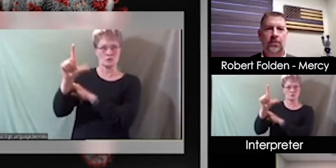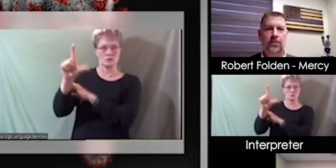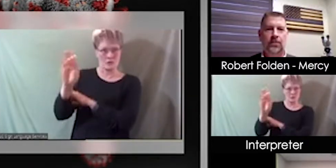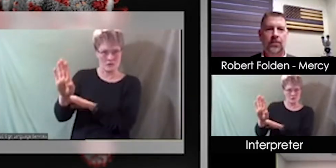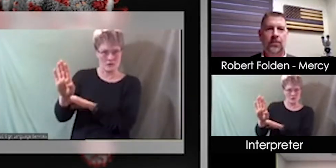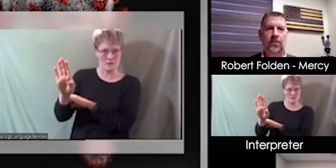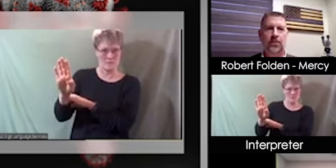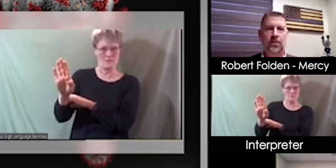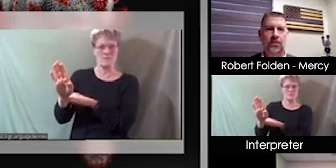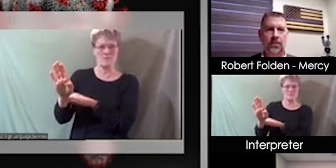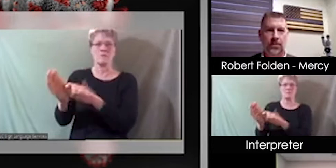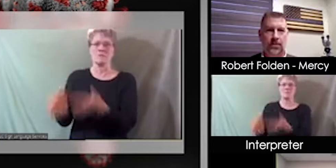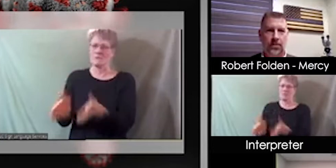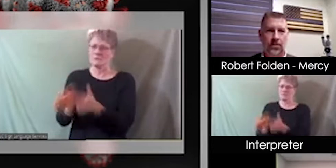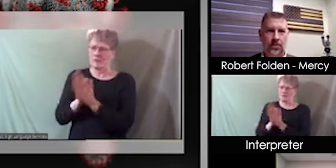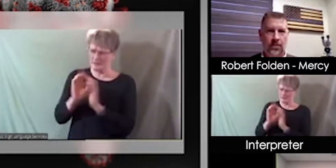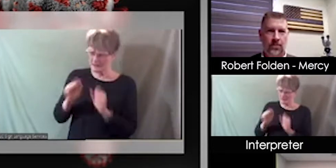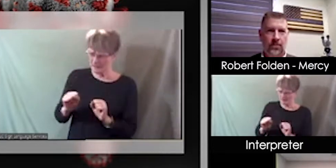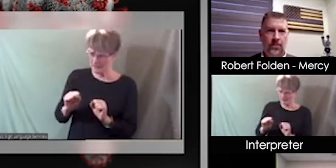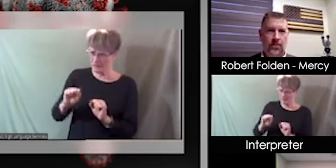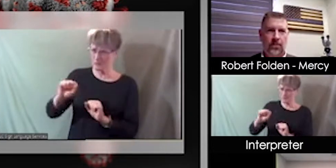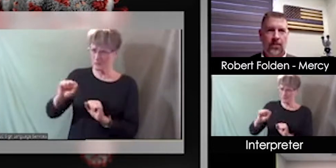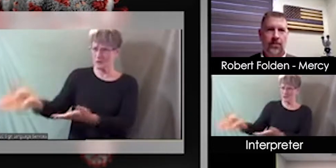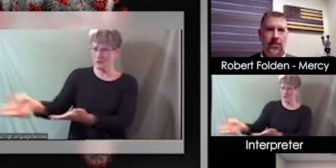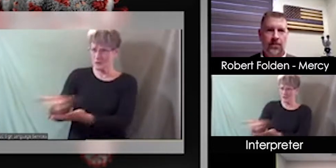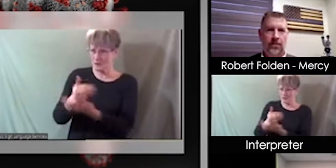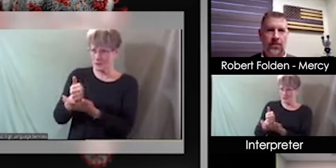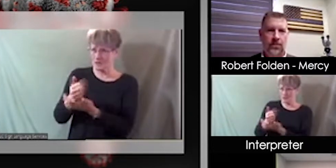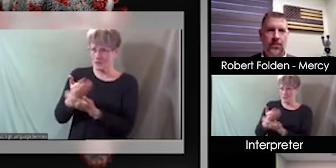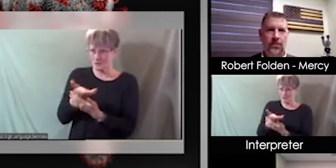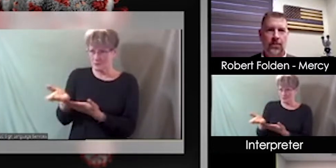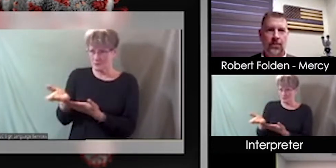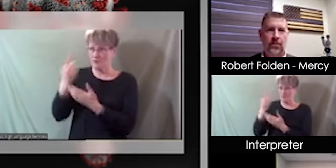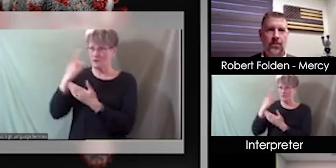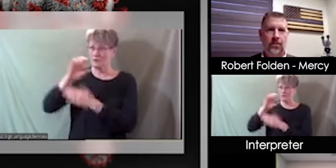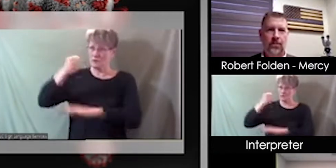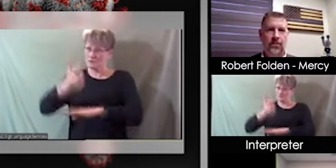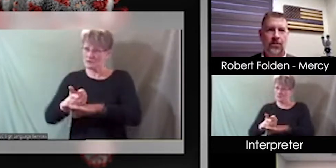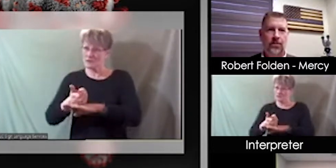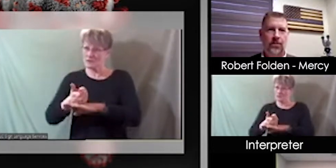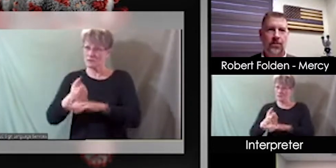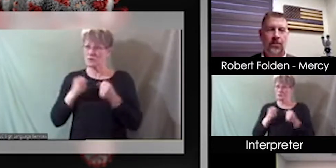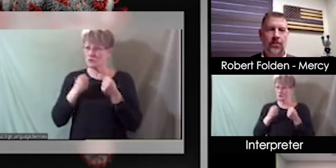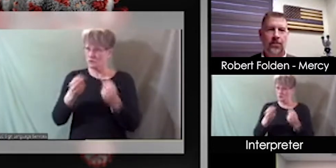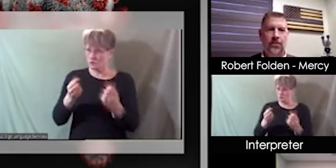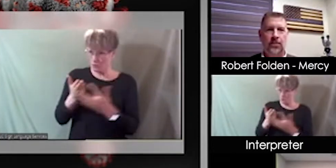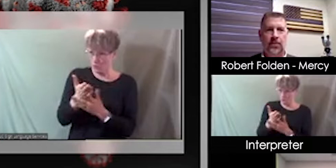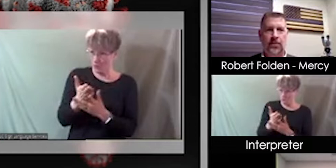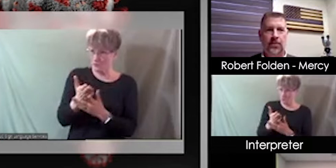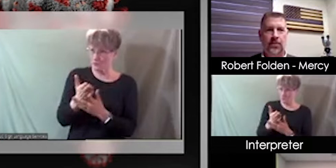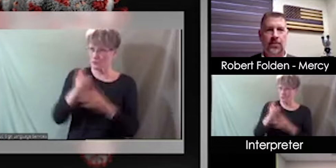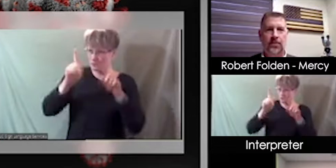something similar and so that's, those conversations are in the works I've heard that some of the supplies for the commercial